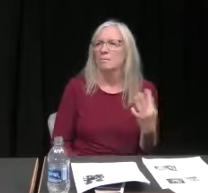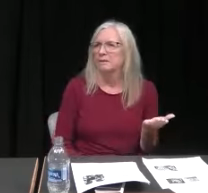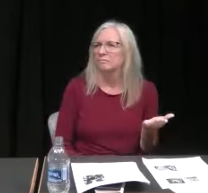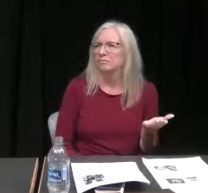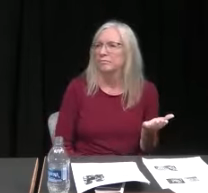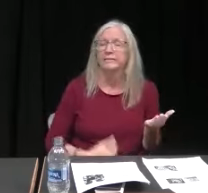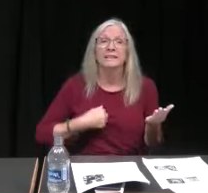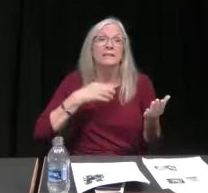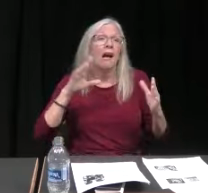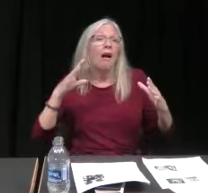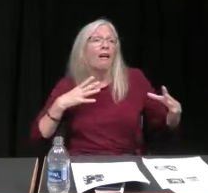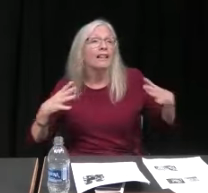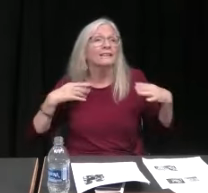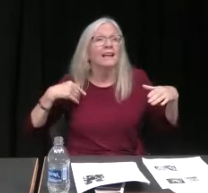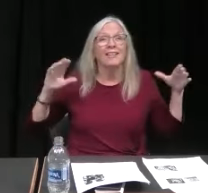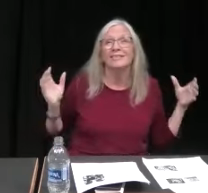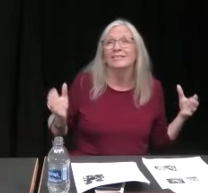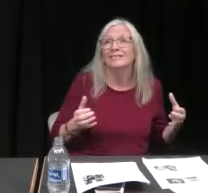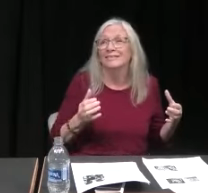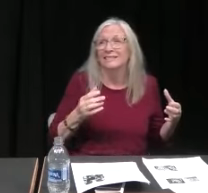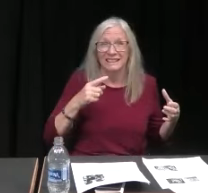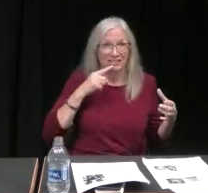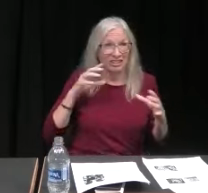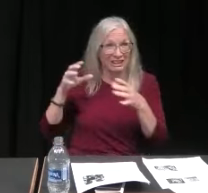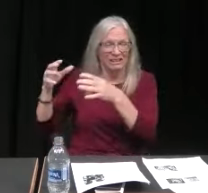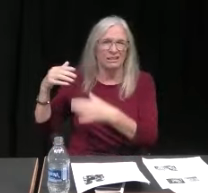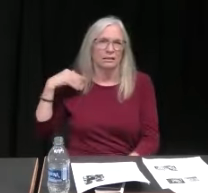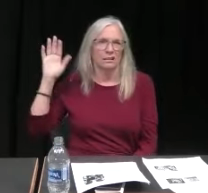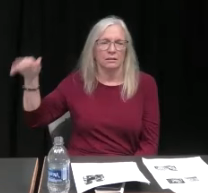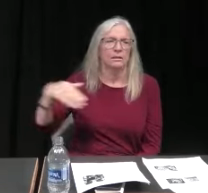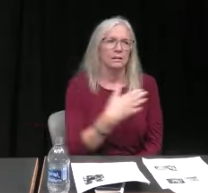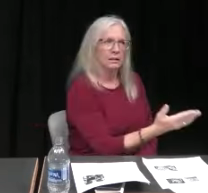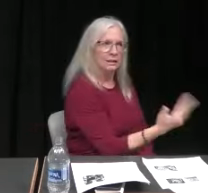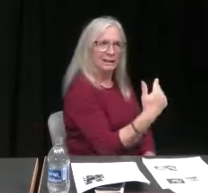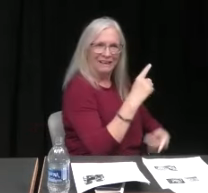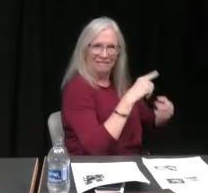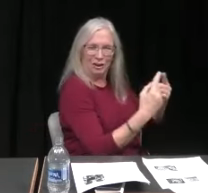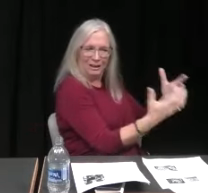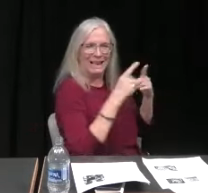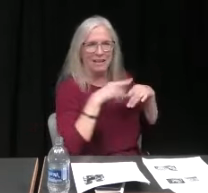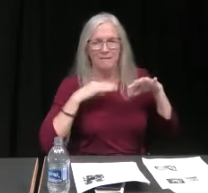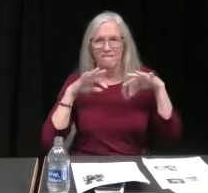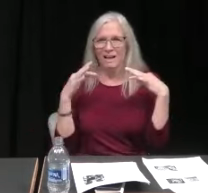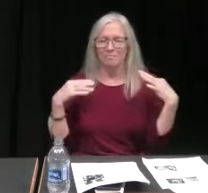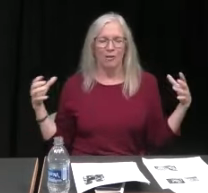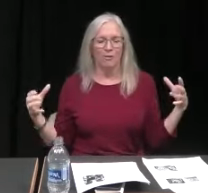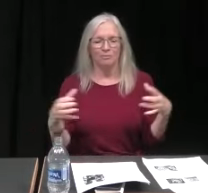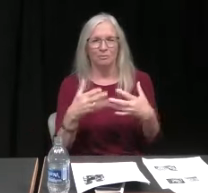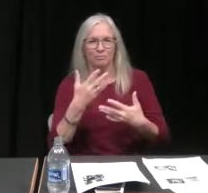with so often times you will have friendships that are actually part of your family when I